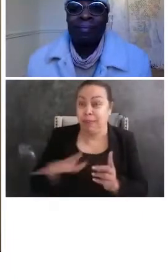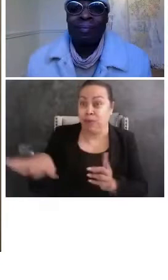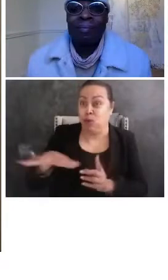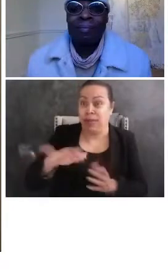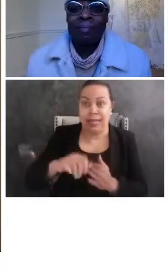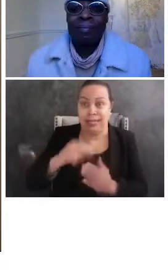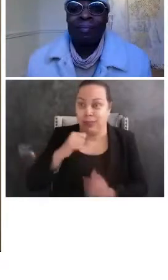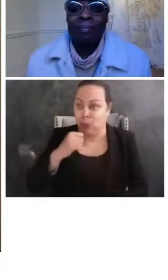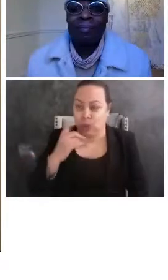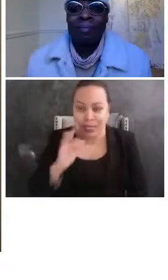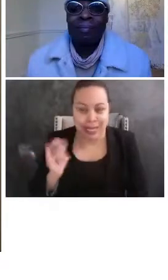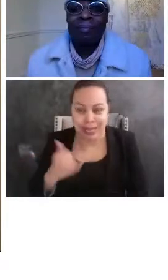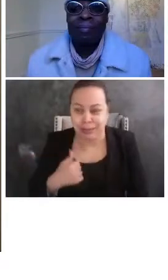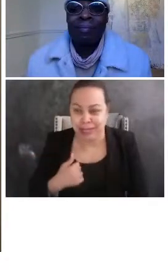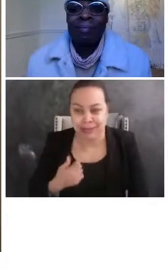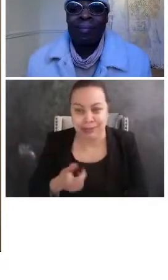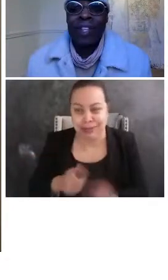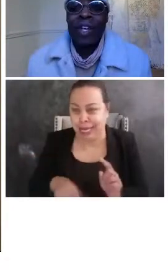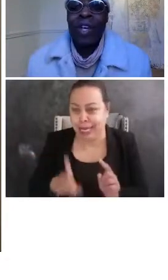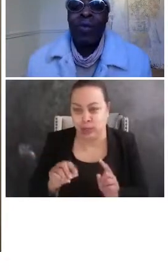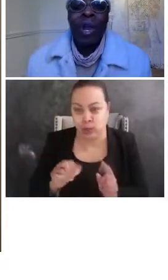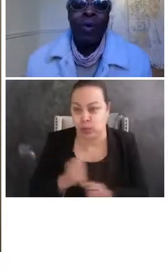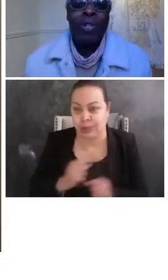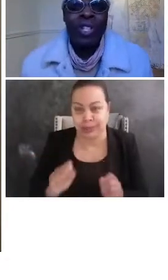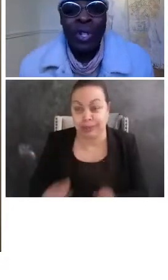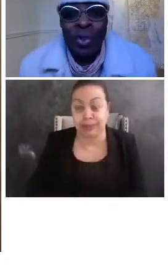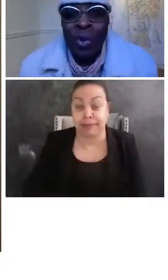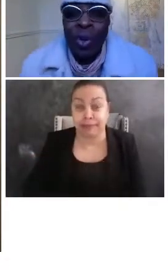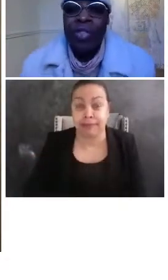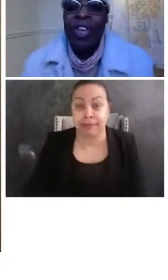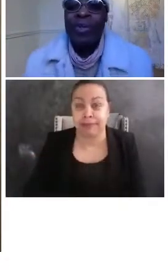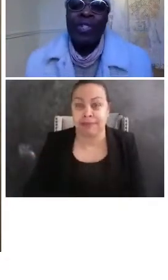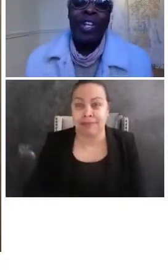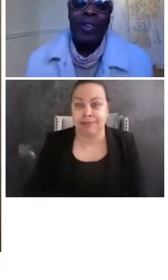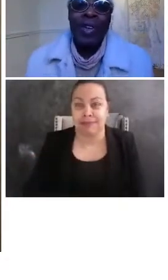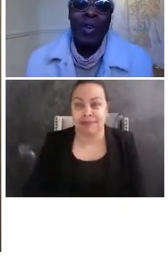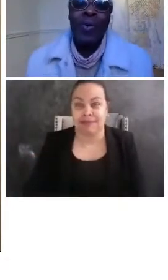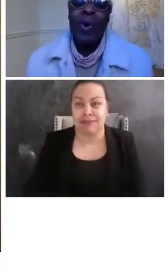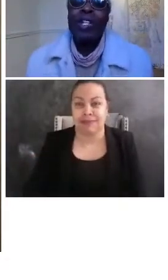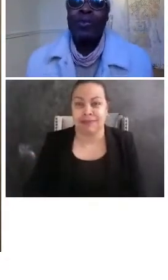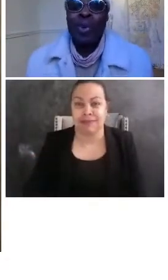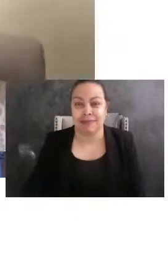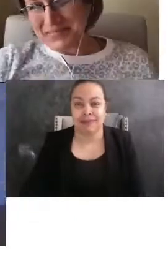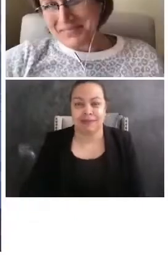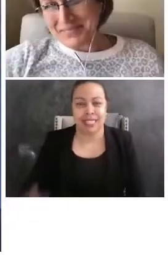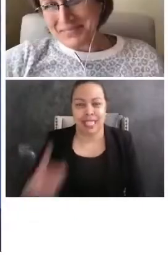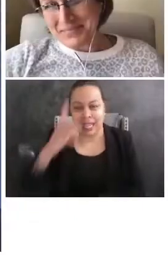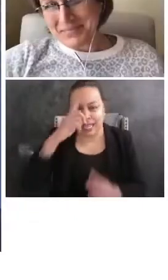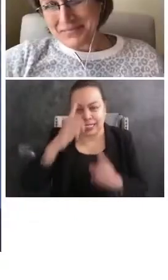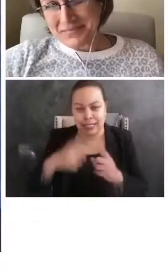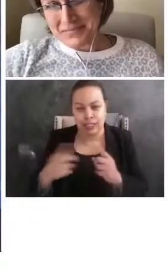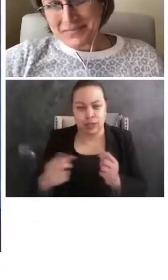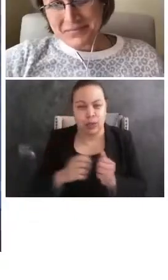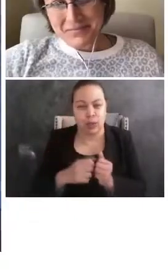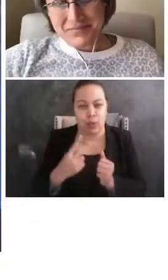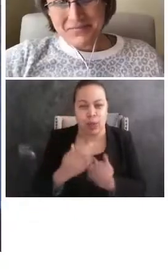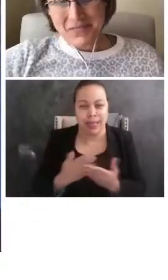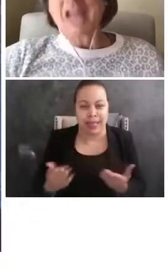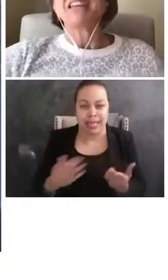Jeffrey: I want to disagree with one thing. White supremacy will be gone.